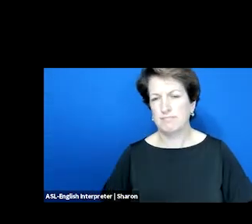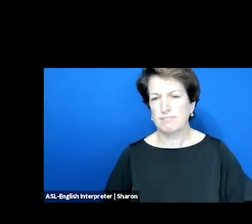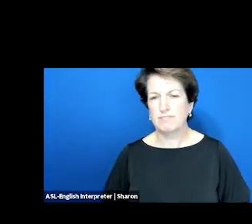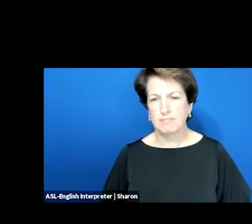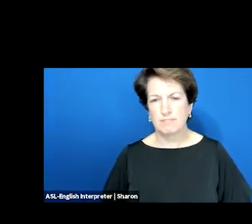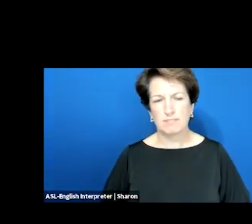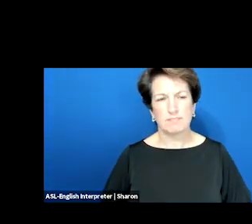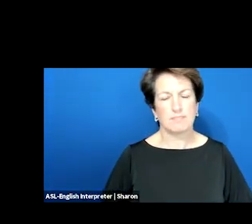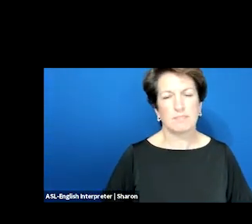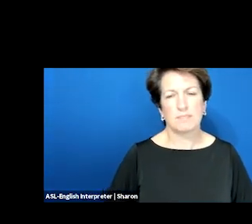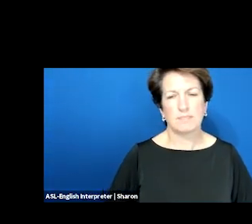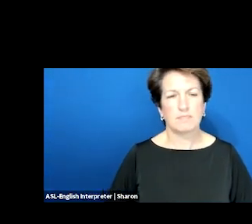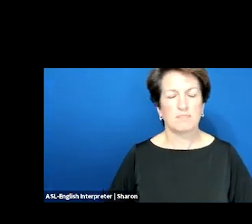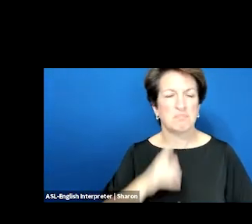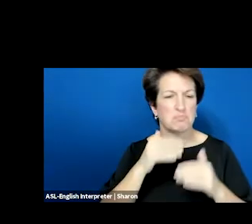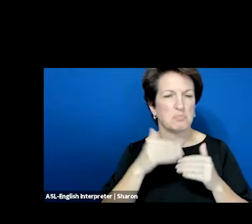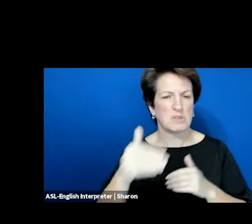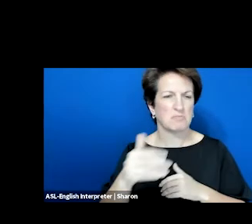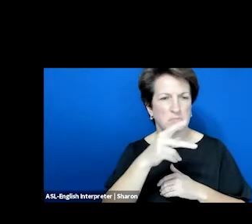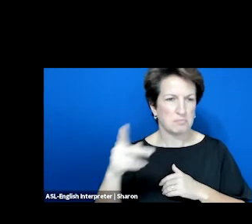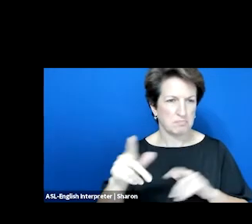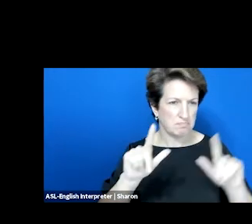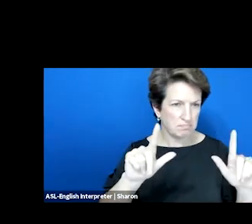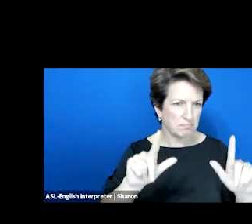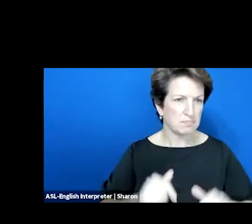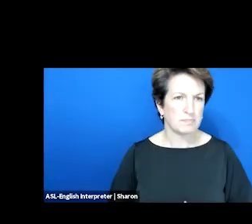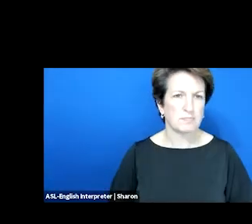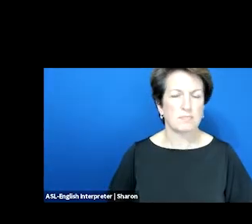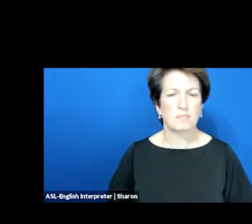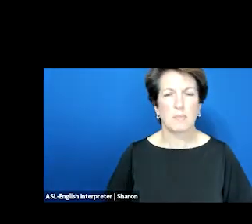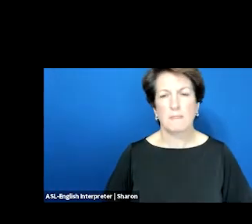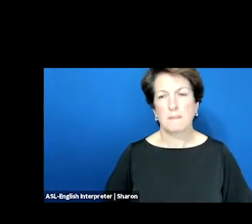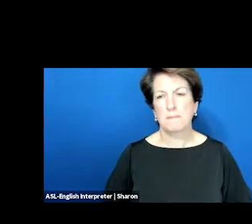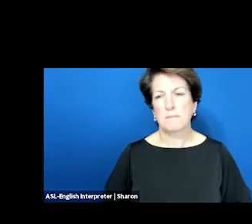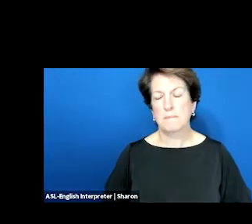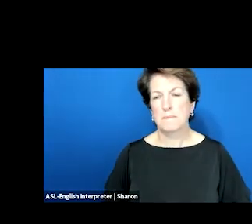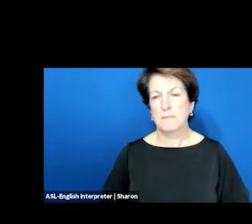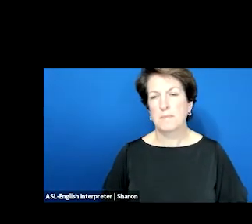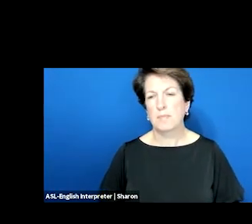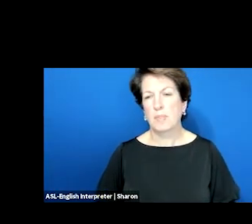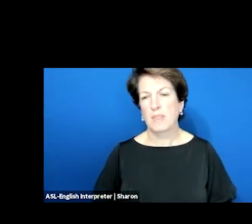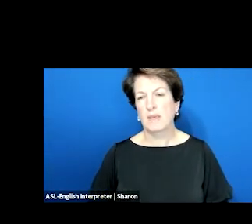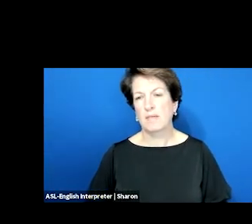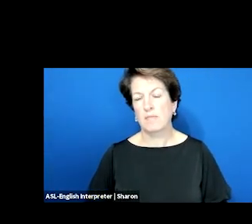current vaccine and fell without the hero